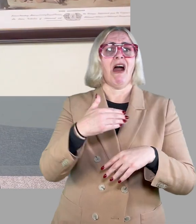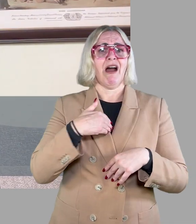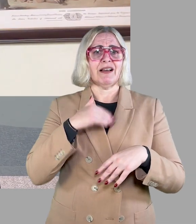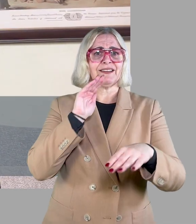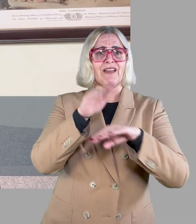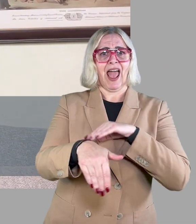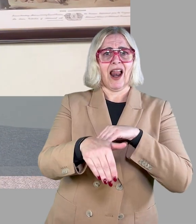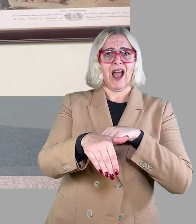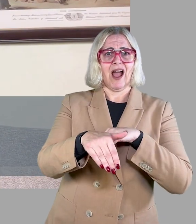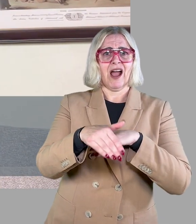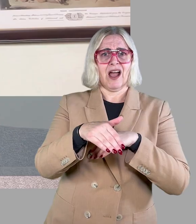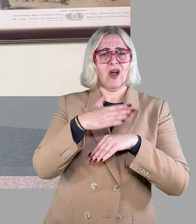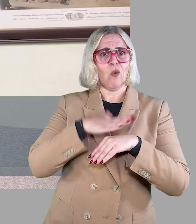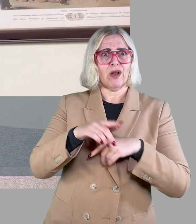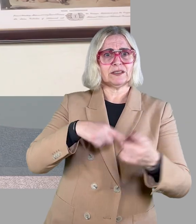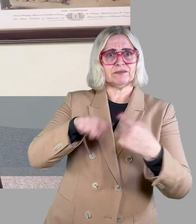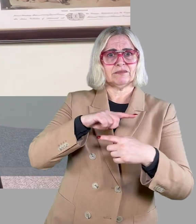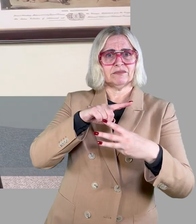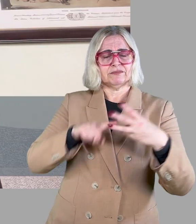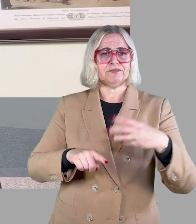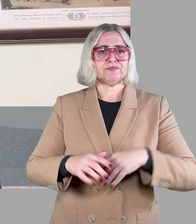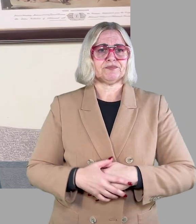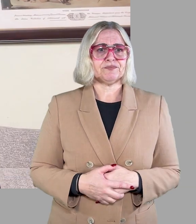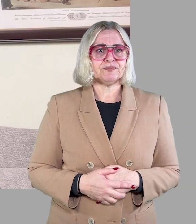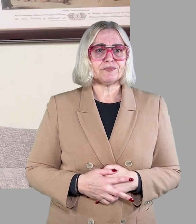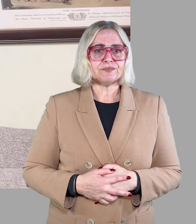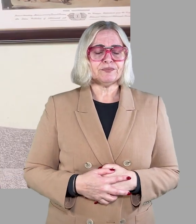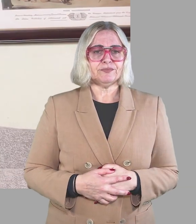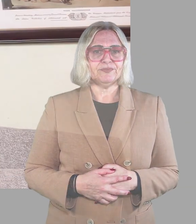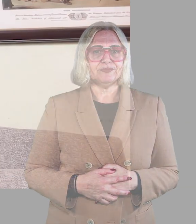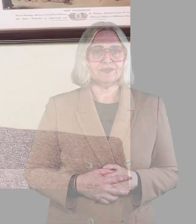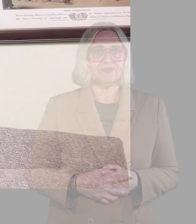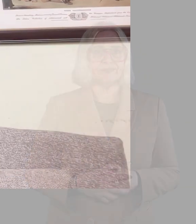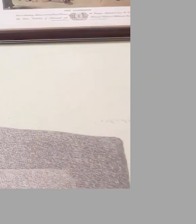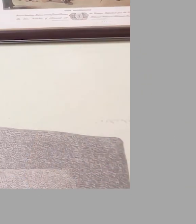We are proud, as the World Heart Federation, to endorse the Lancet Series on Heart Failure.